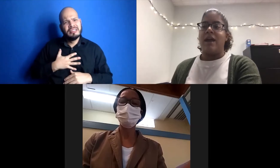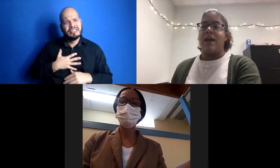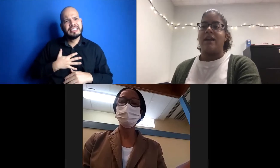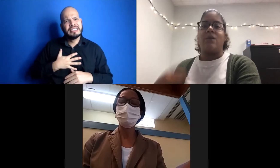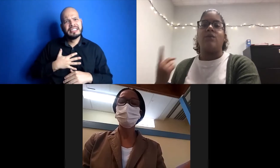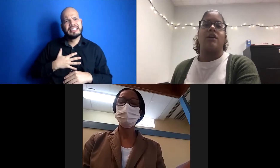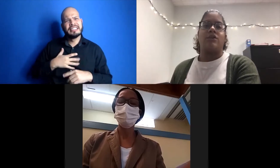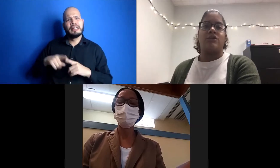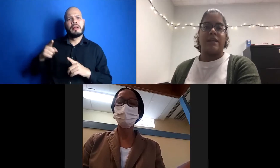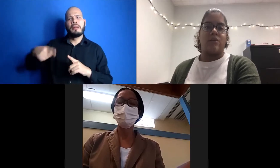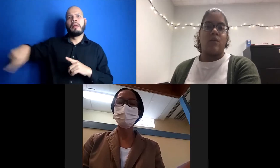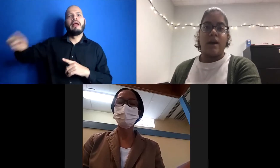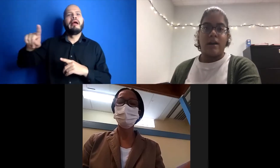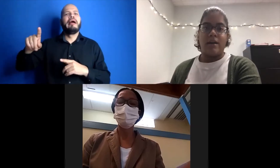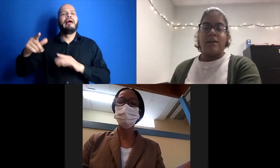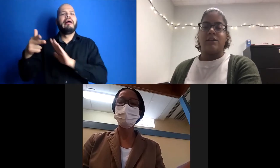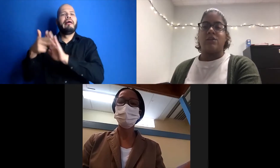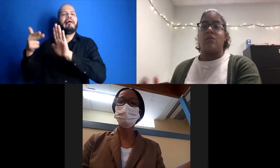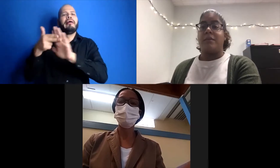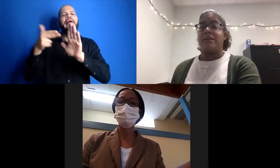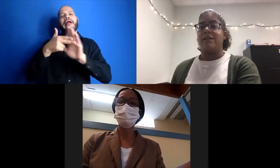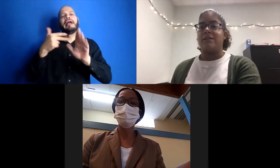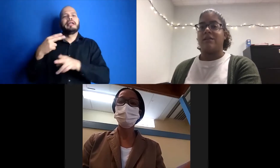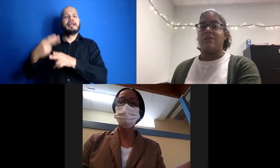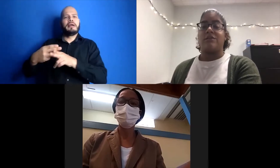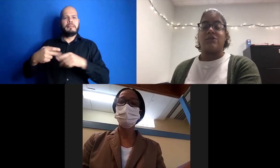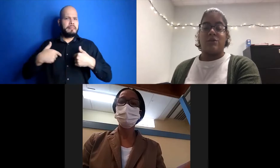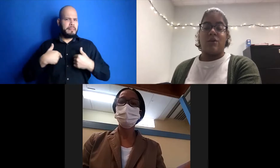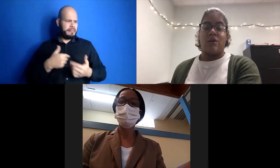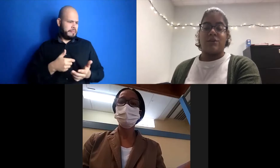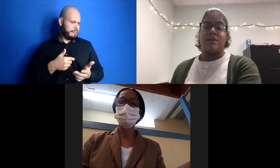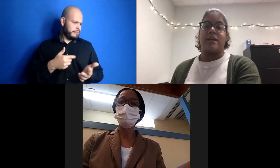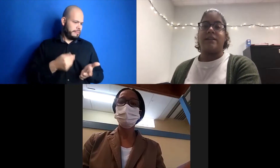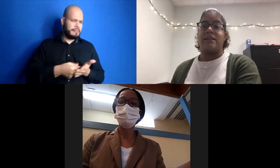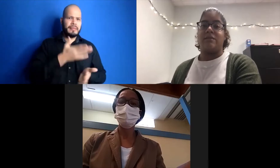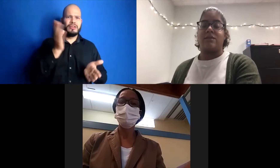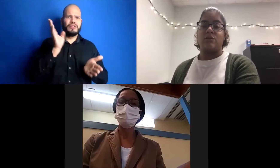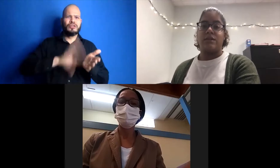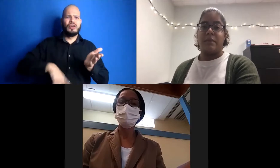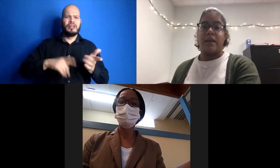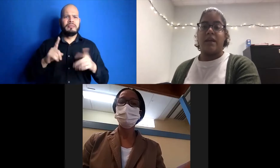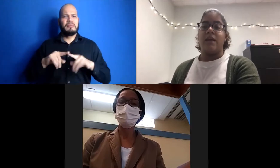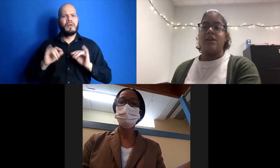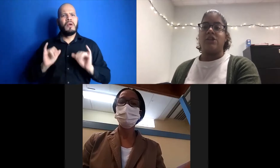and I wouldn't understand why so my sister because she also attended the same school as me she would